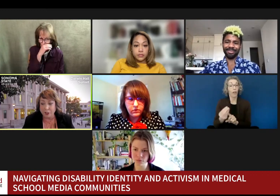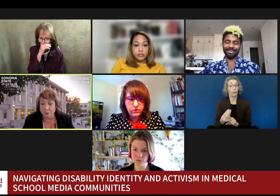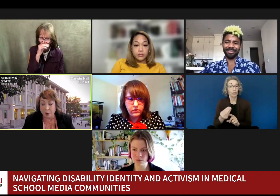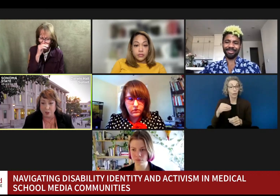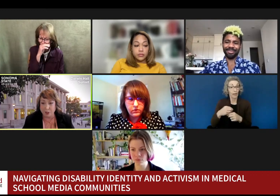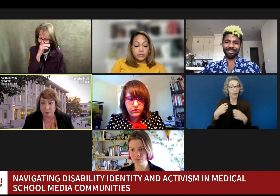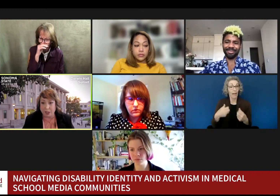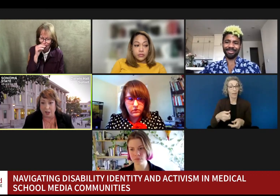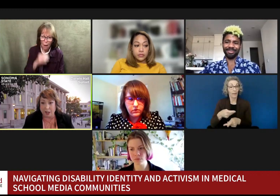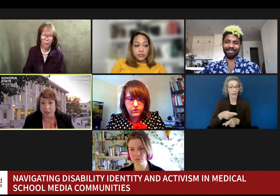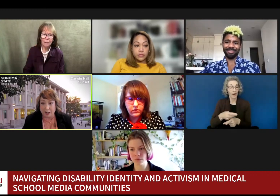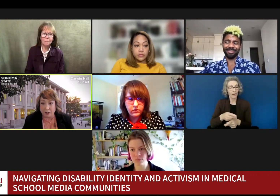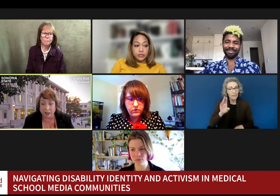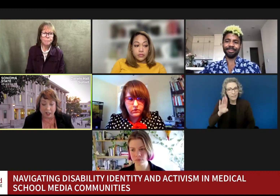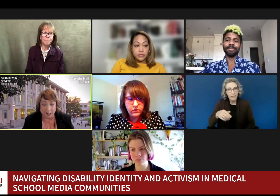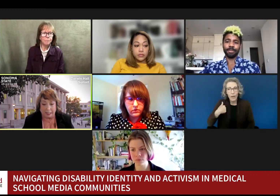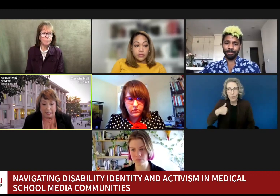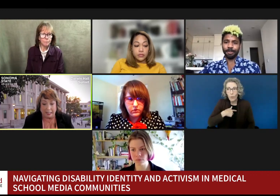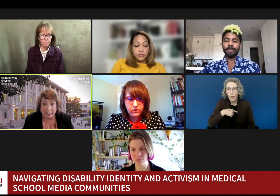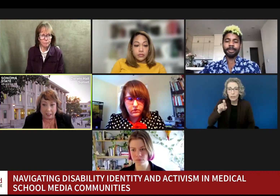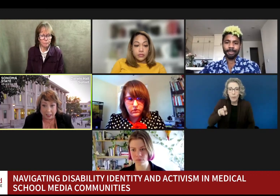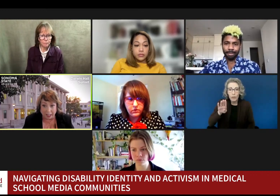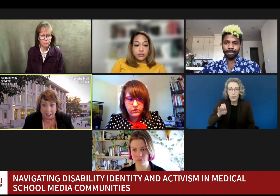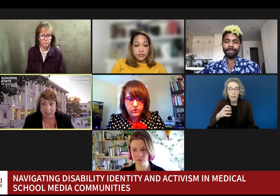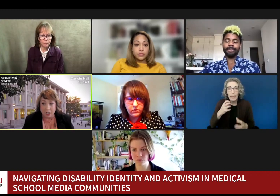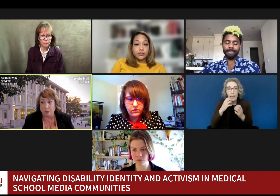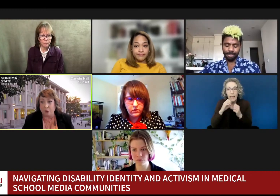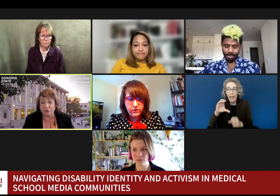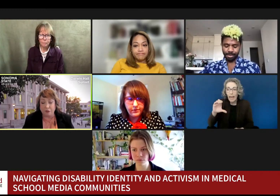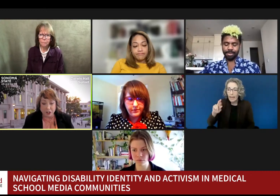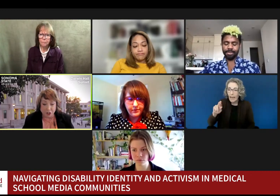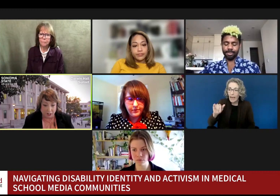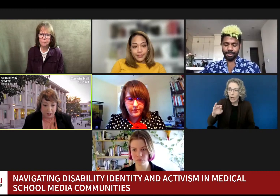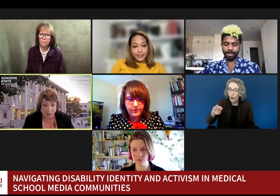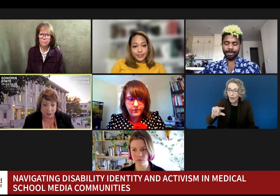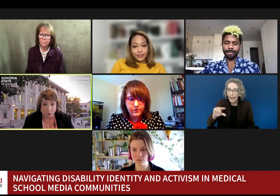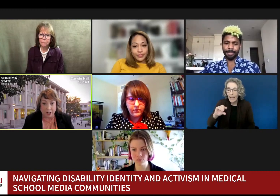we're supposed to be a caring and healing professions, right?